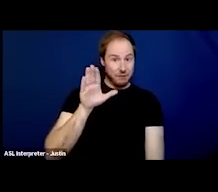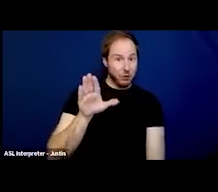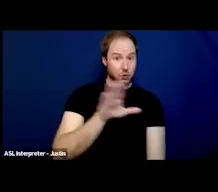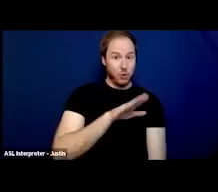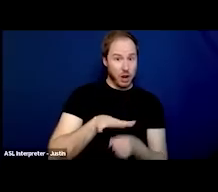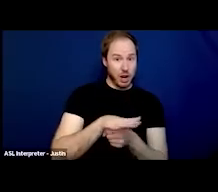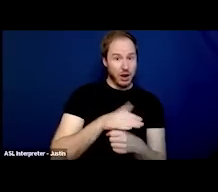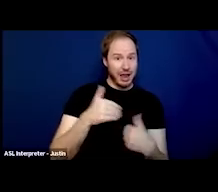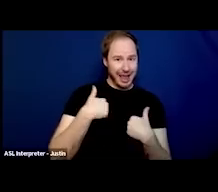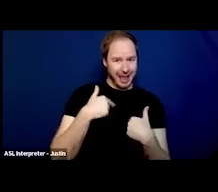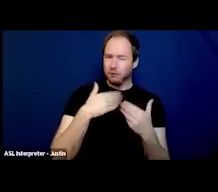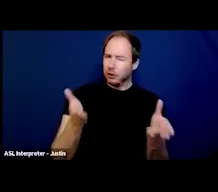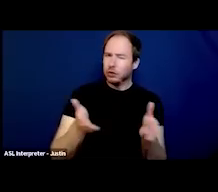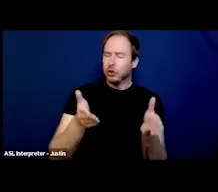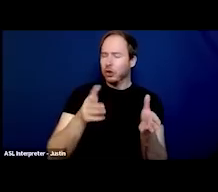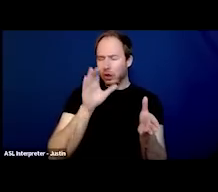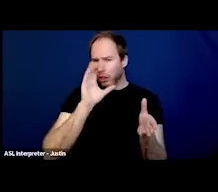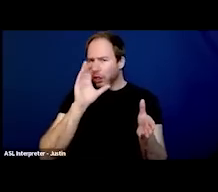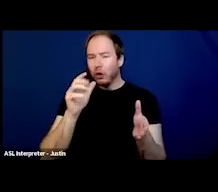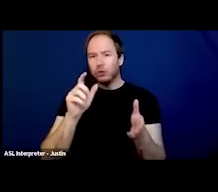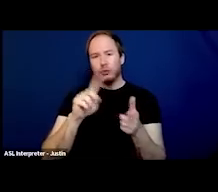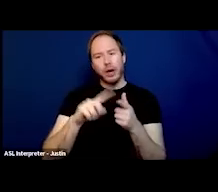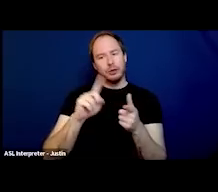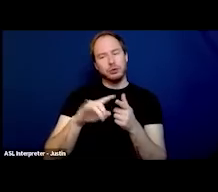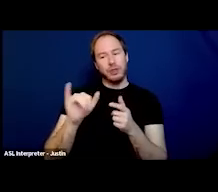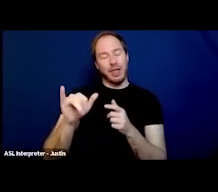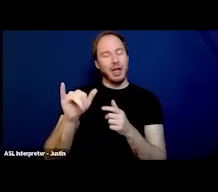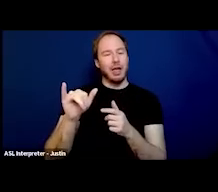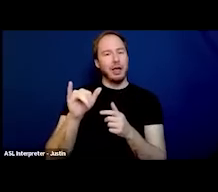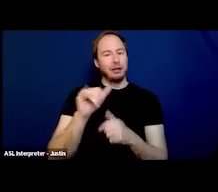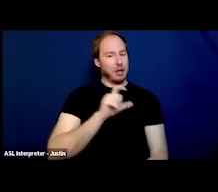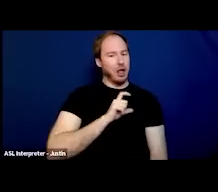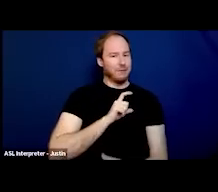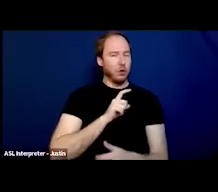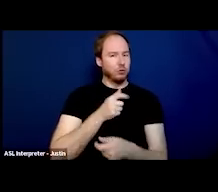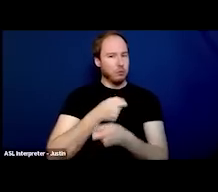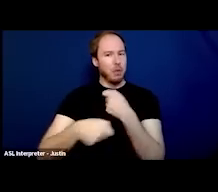I really wanna encourage you all to build in these alternatives into your protocols. Next slide, please.